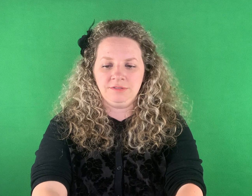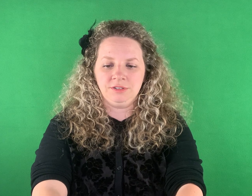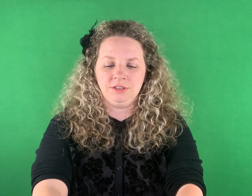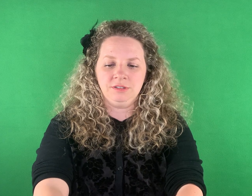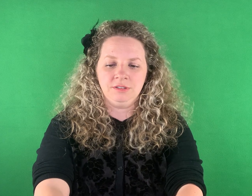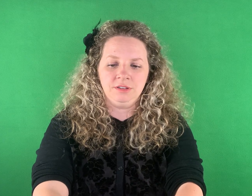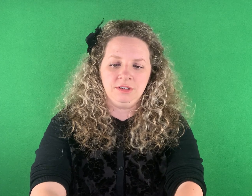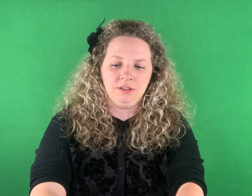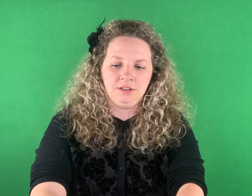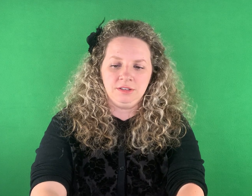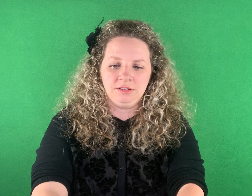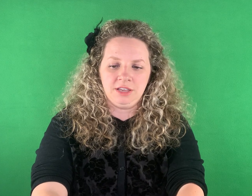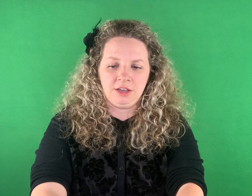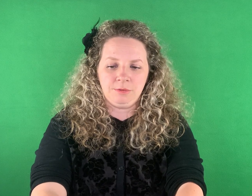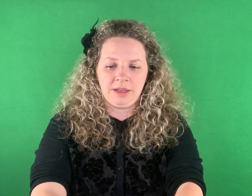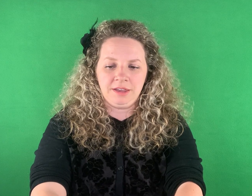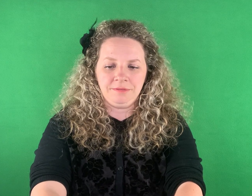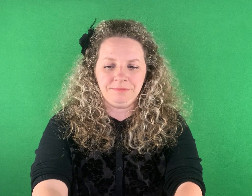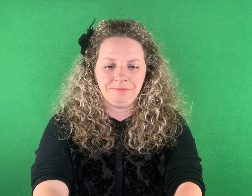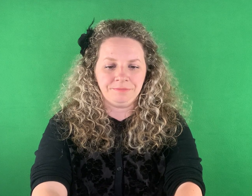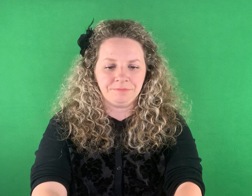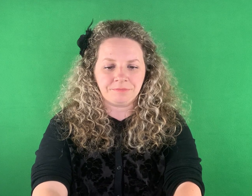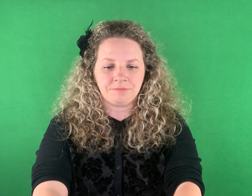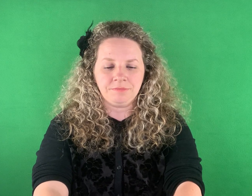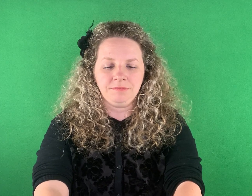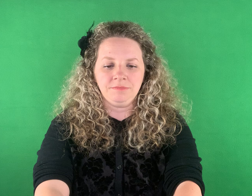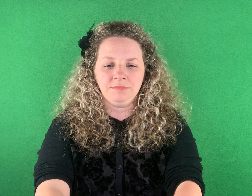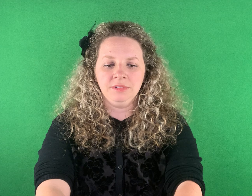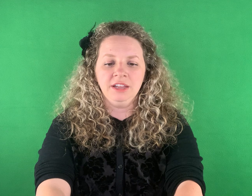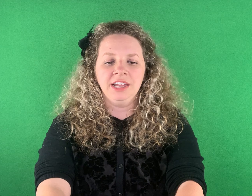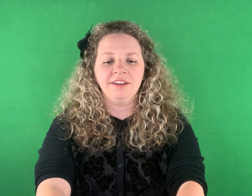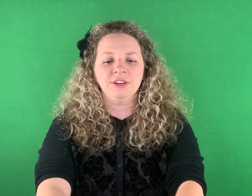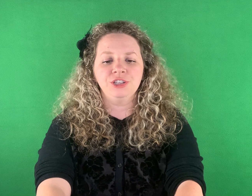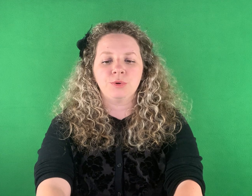TAKE-AWAY “Every joy